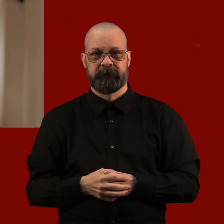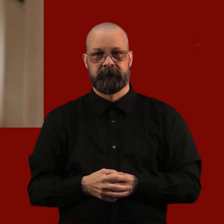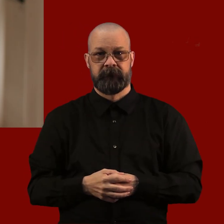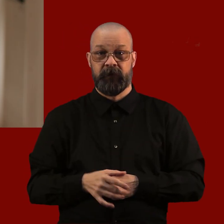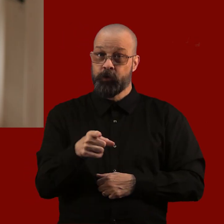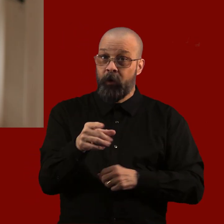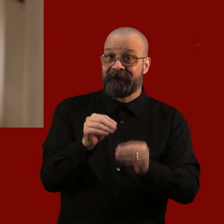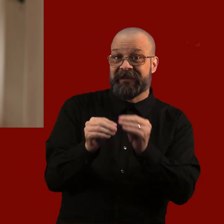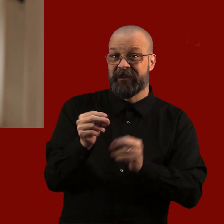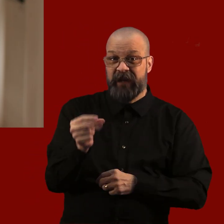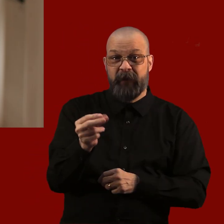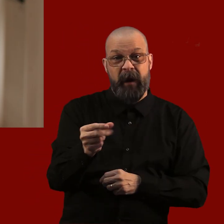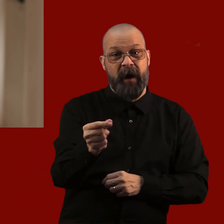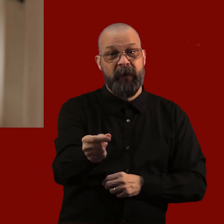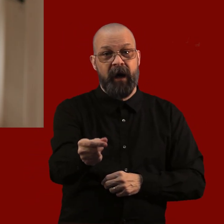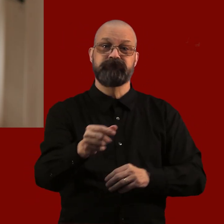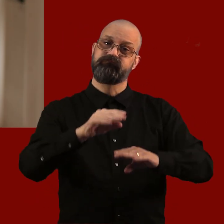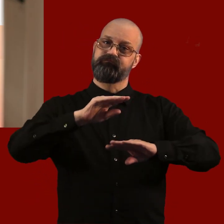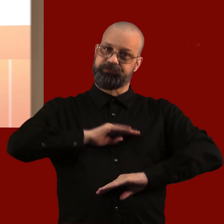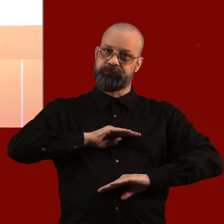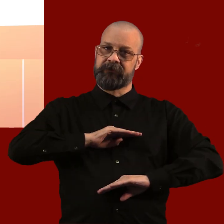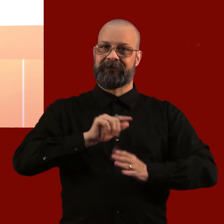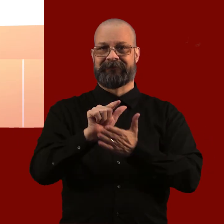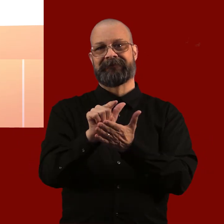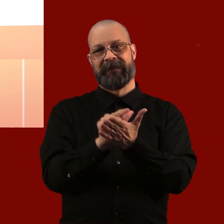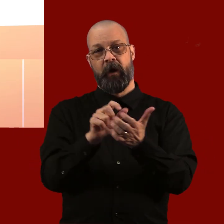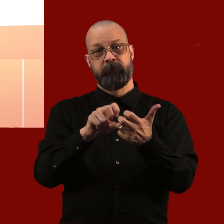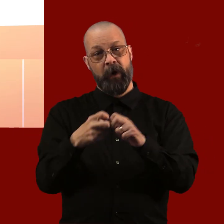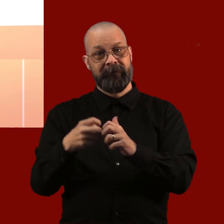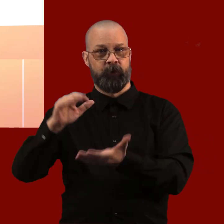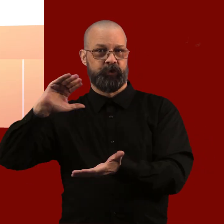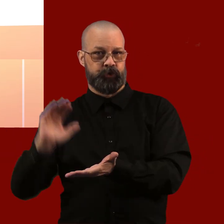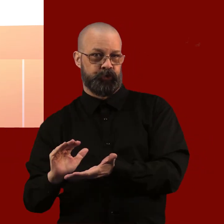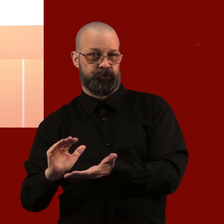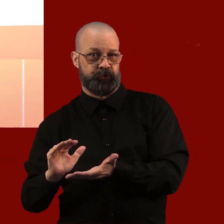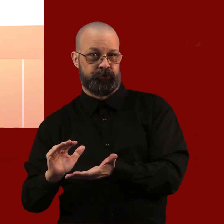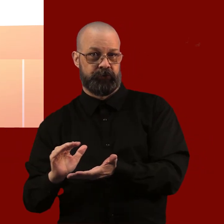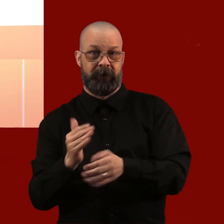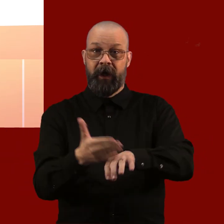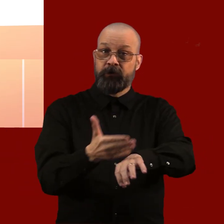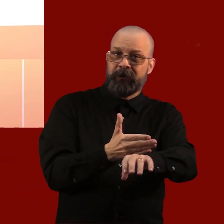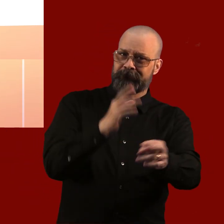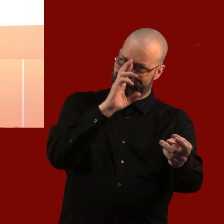or putting improper items into the sewage. By responding quickly and resolving issues, you maintain your property,